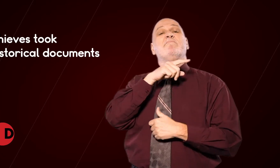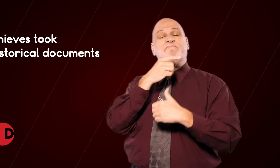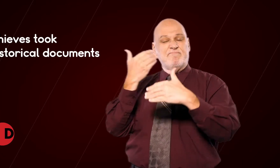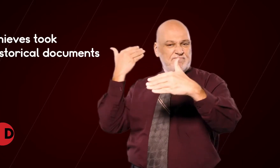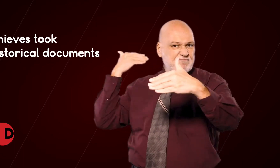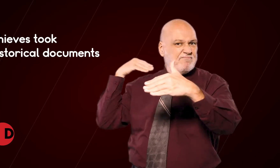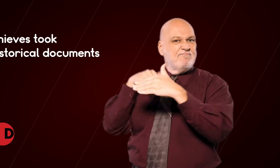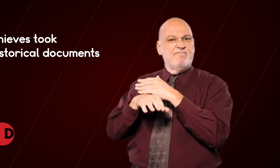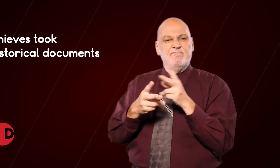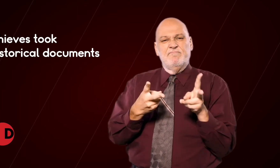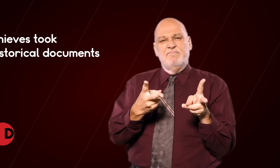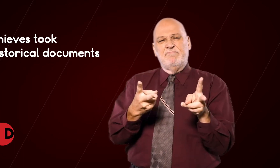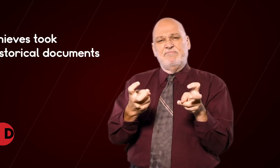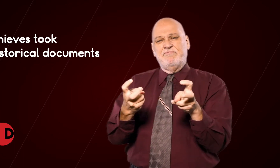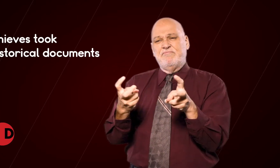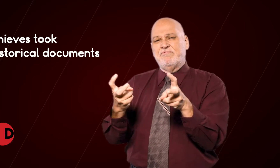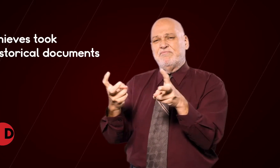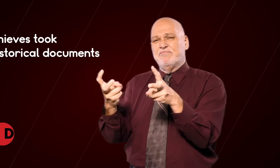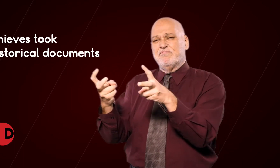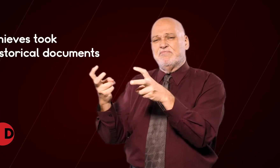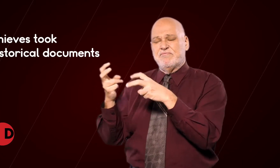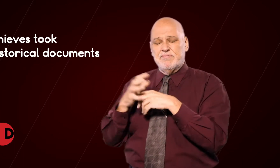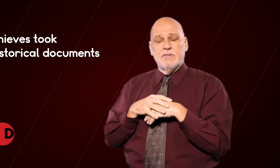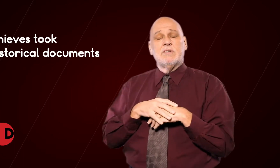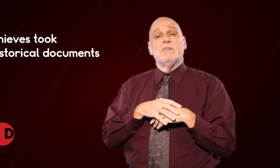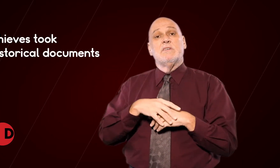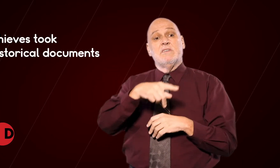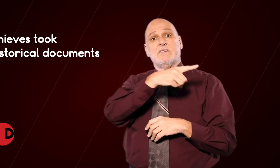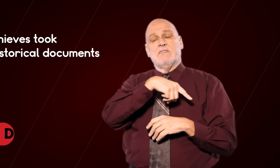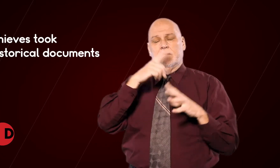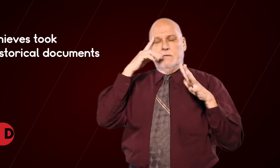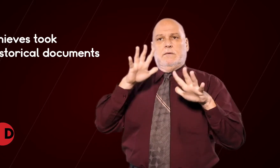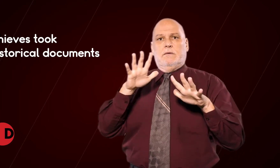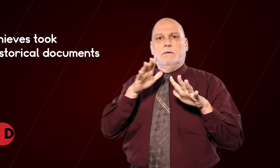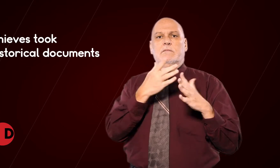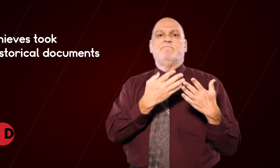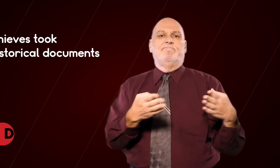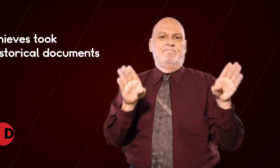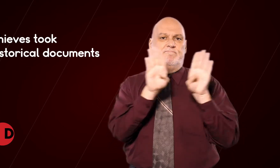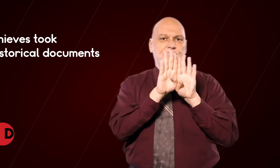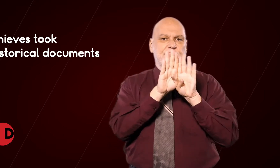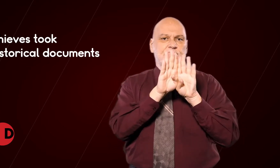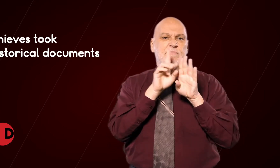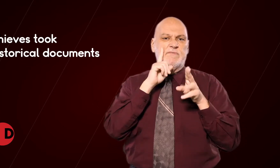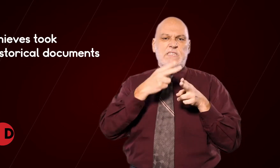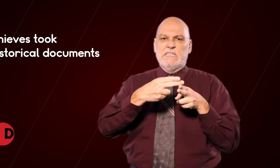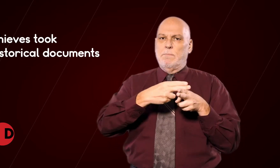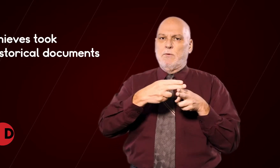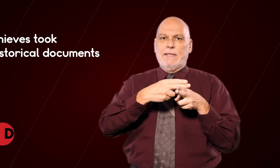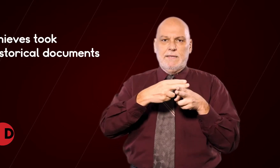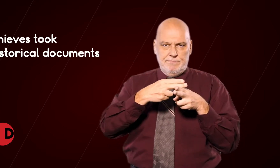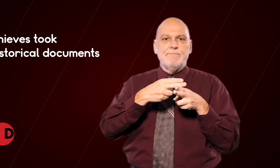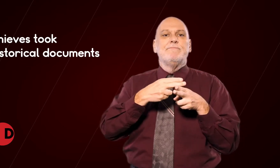forcing the Deaf Centre to close temporarily.